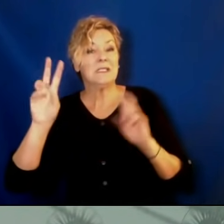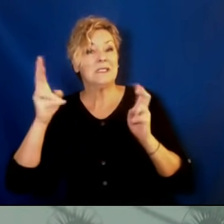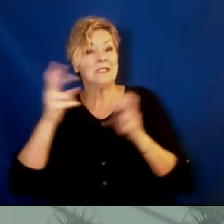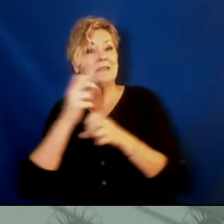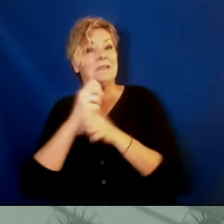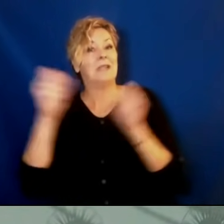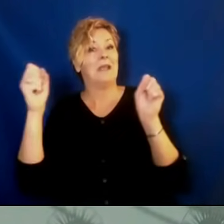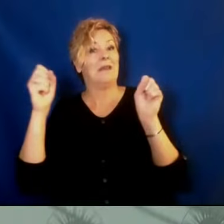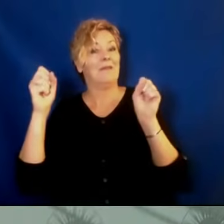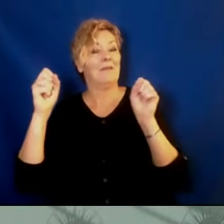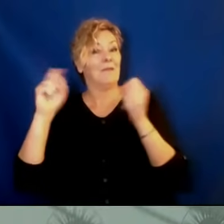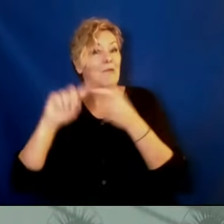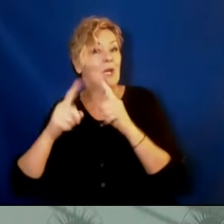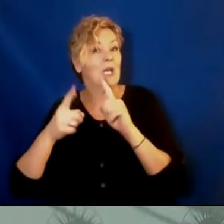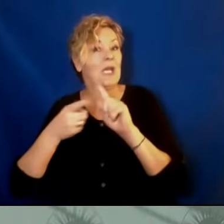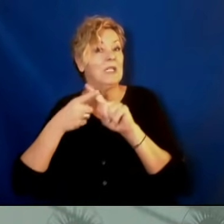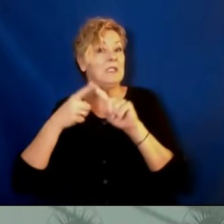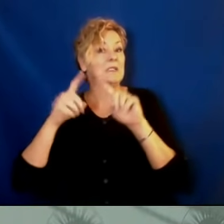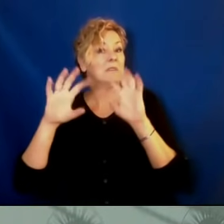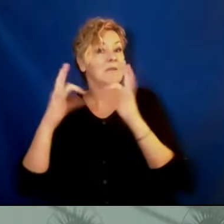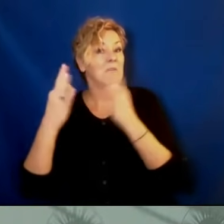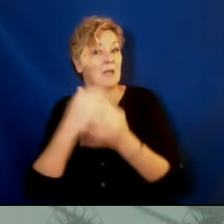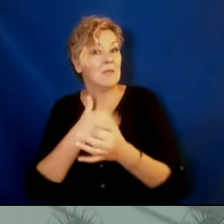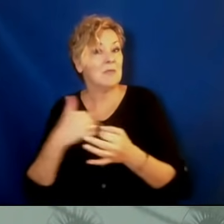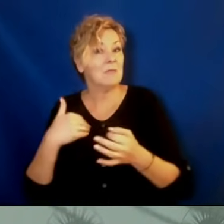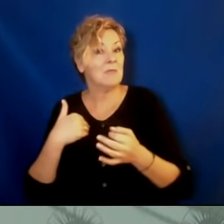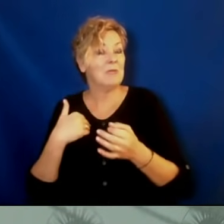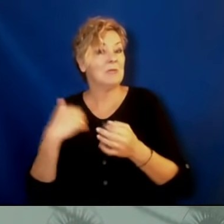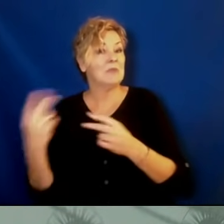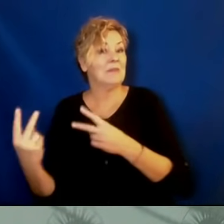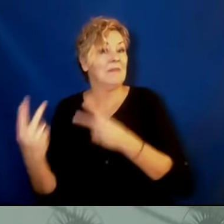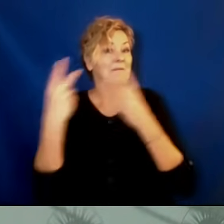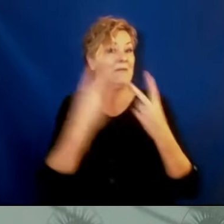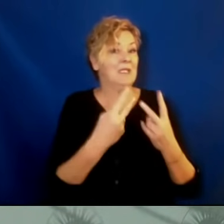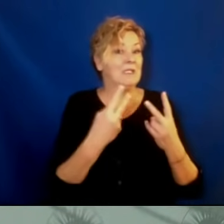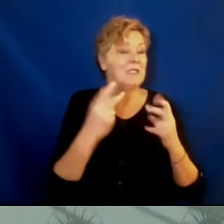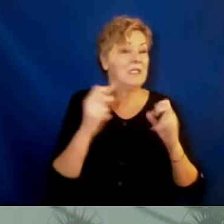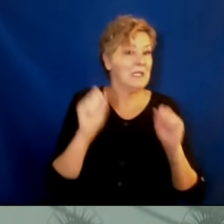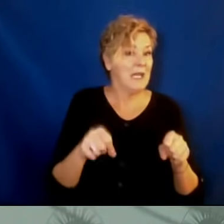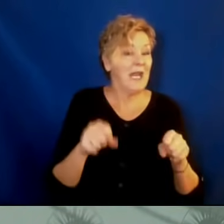public health order and that is why our advice is to avoid such gathering and stick